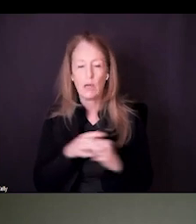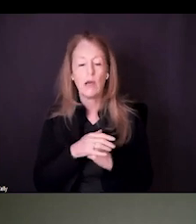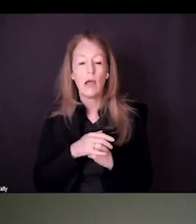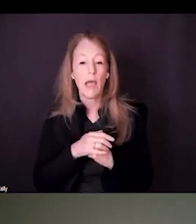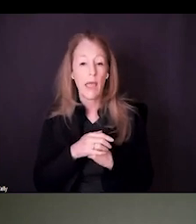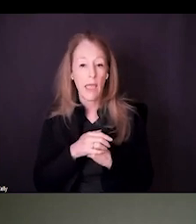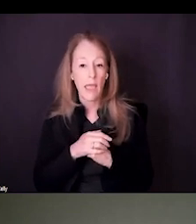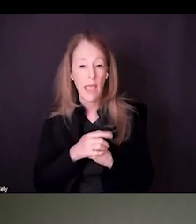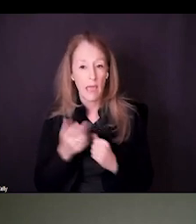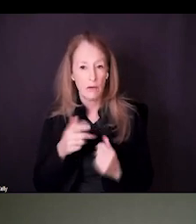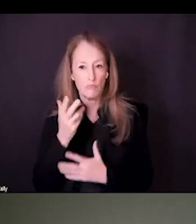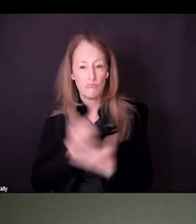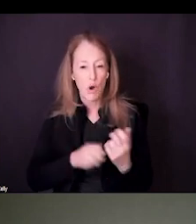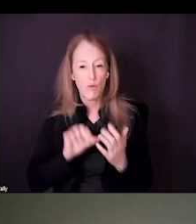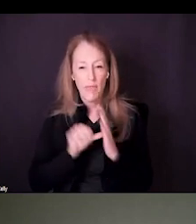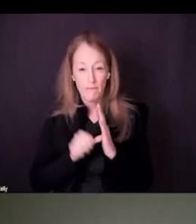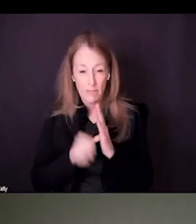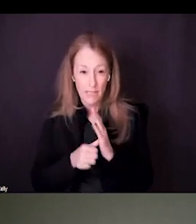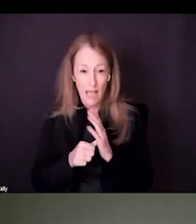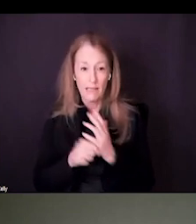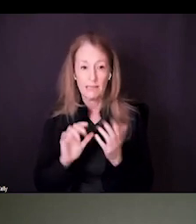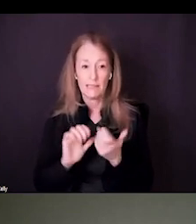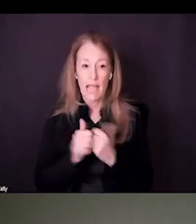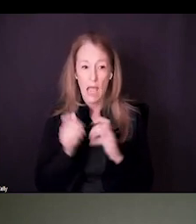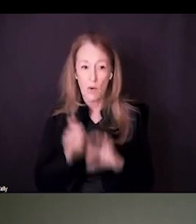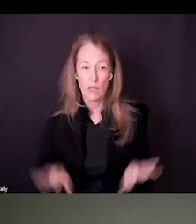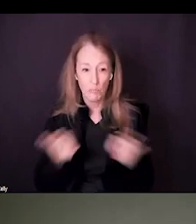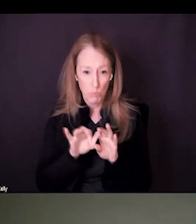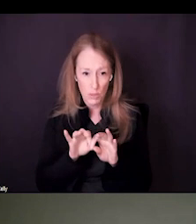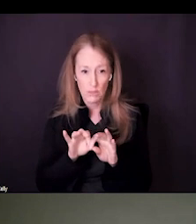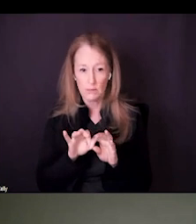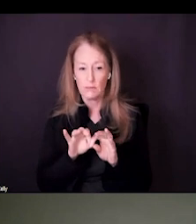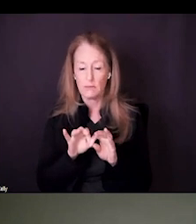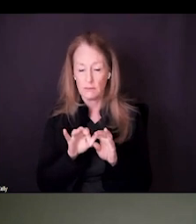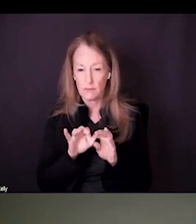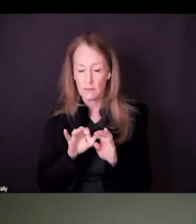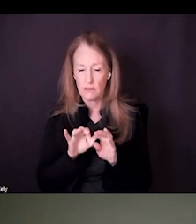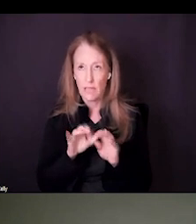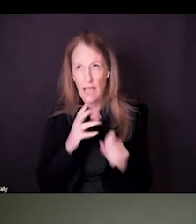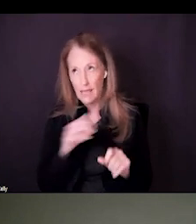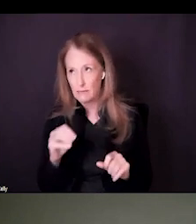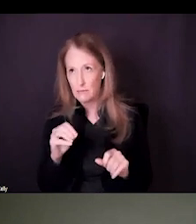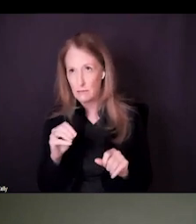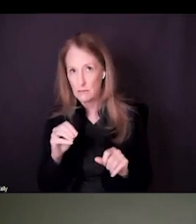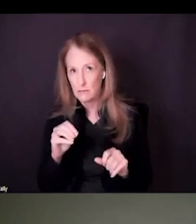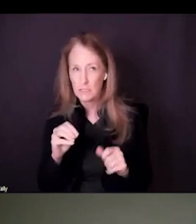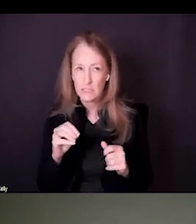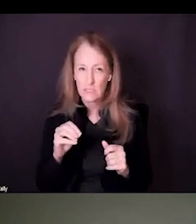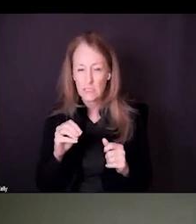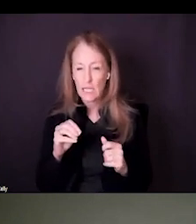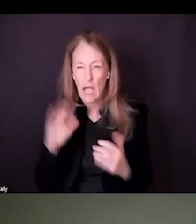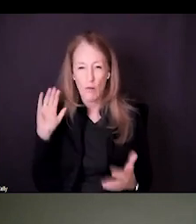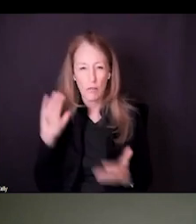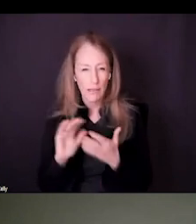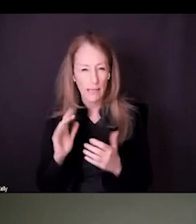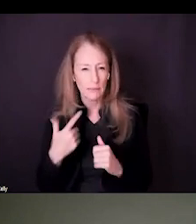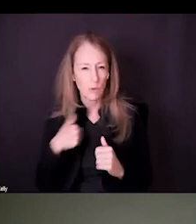IMPORTANT IT IS AND HOW RARELY WE LOOK AT THE FINANCIAL ASPECTS OF